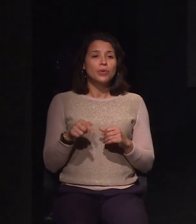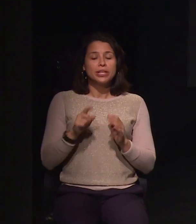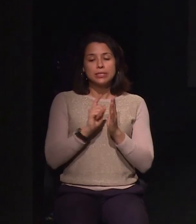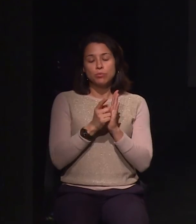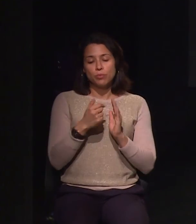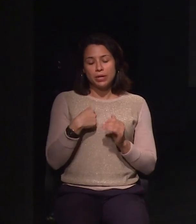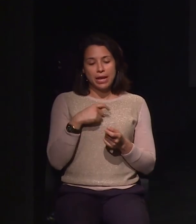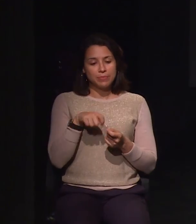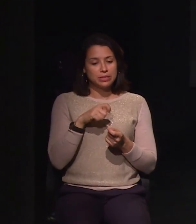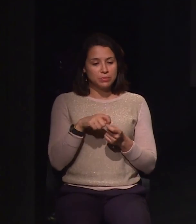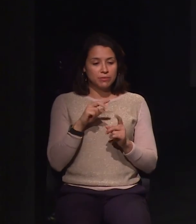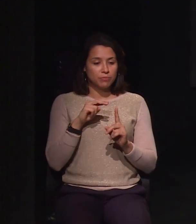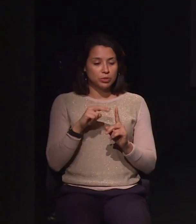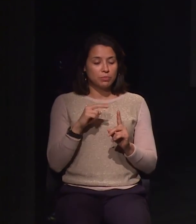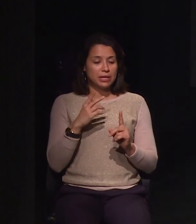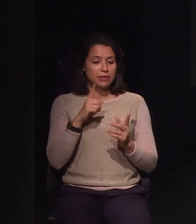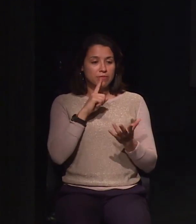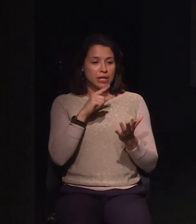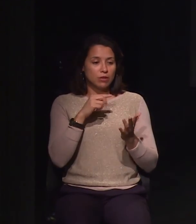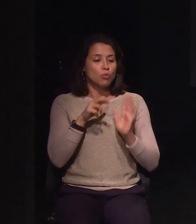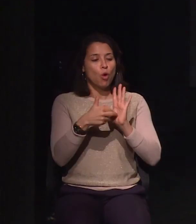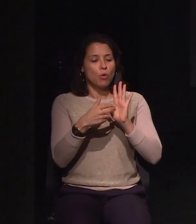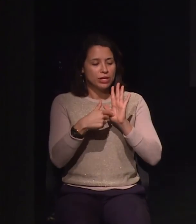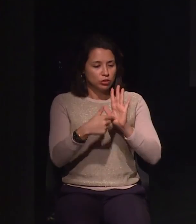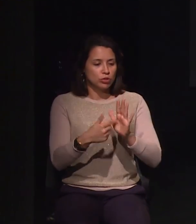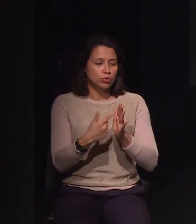that reflects some of the things I said, which is I’m always collaborating and I’m always